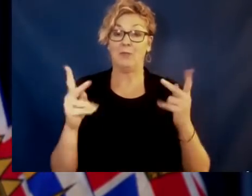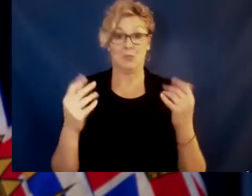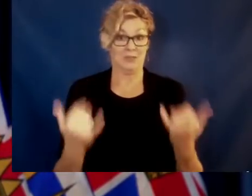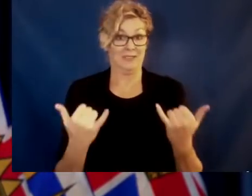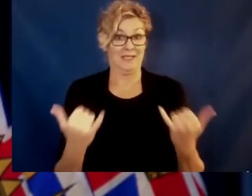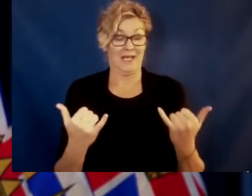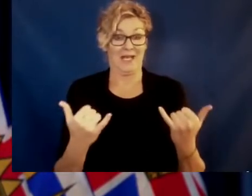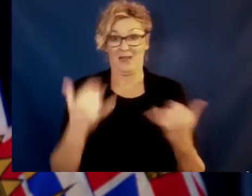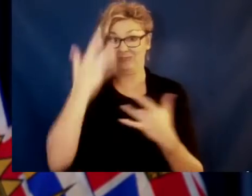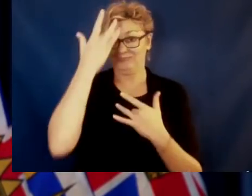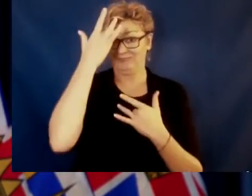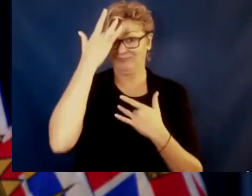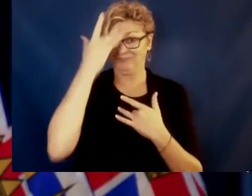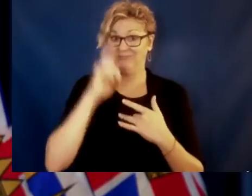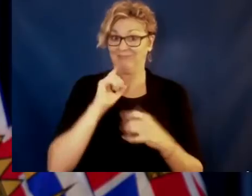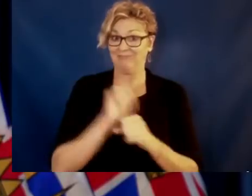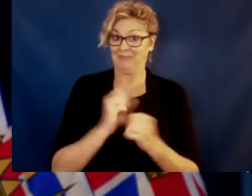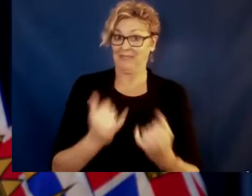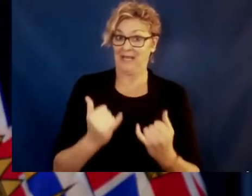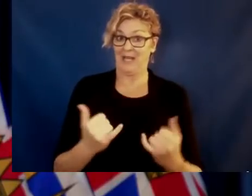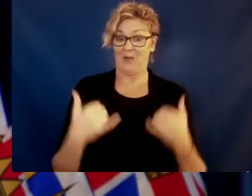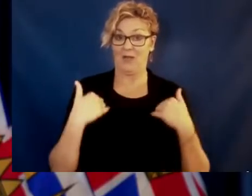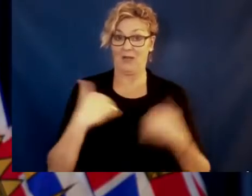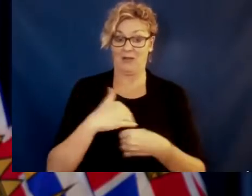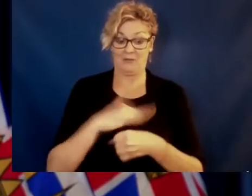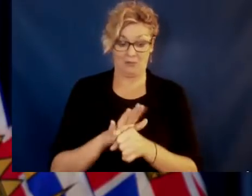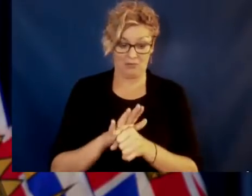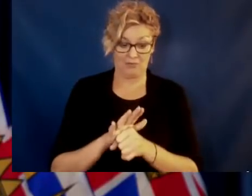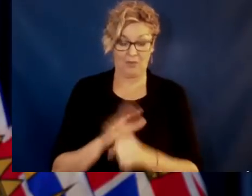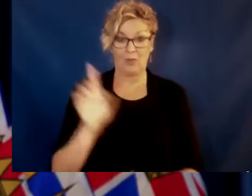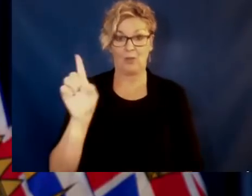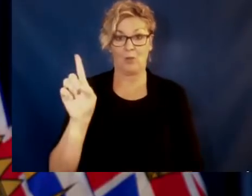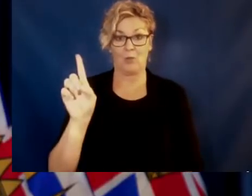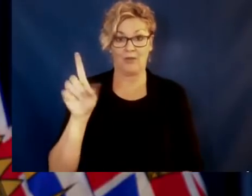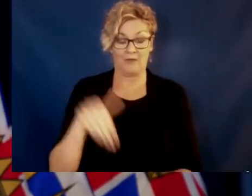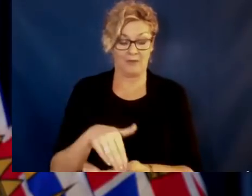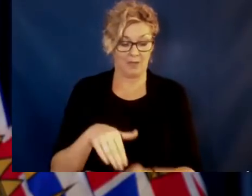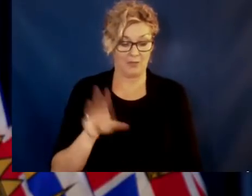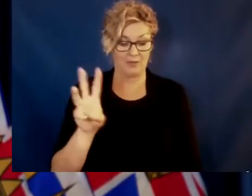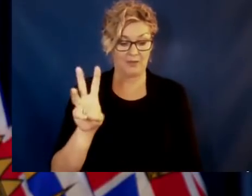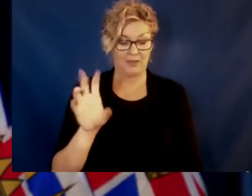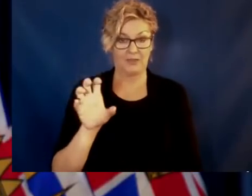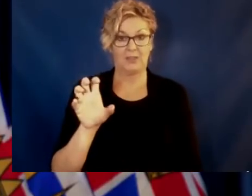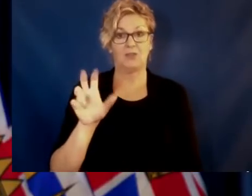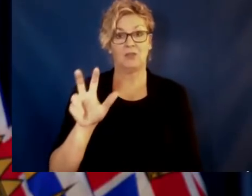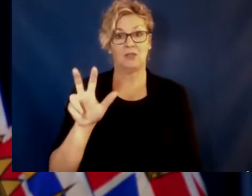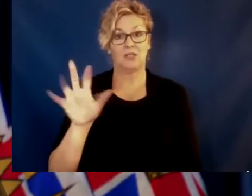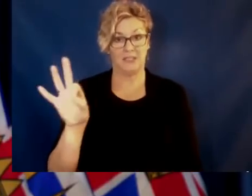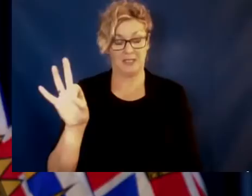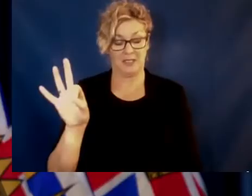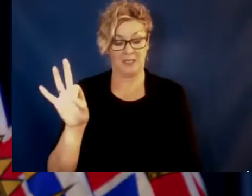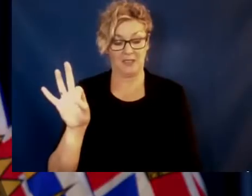hospital, 19 of whom are in critical care or ICU. Sad Sadly, we've had an additional two people who